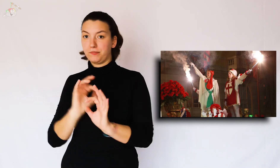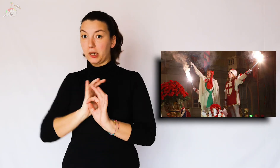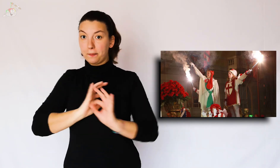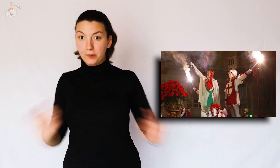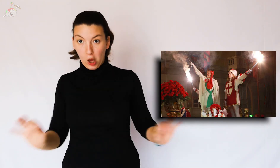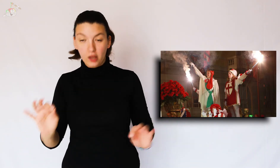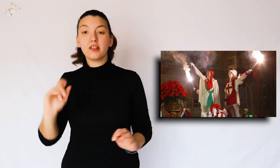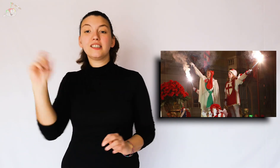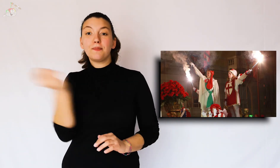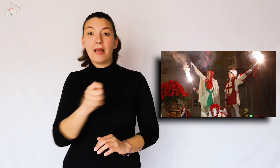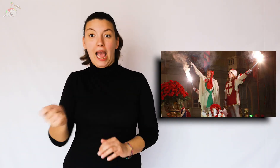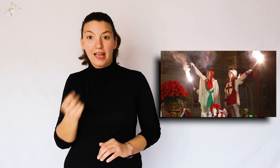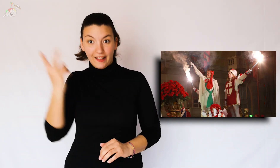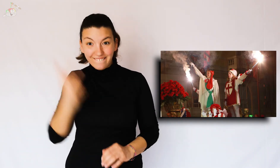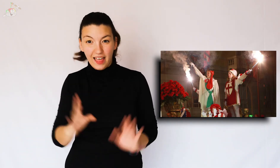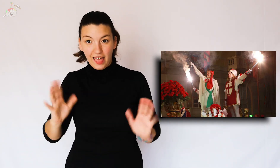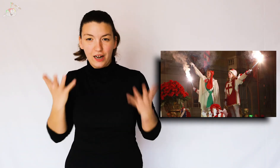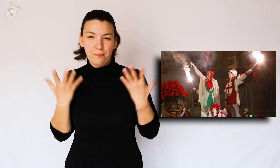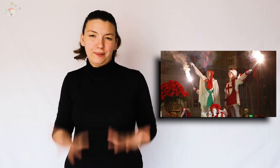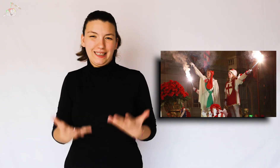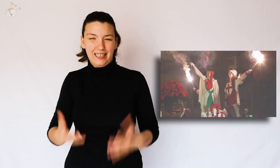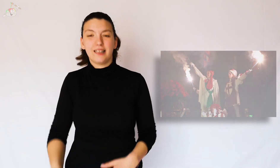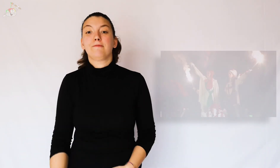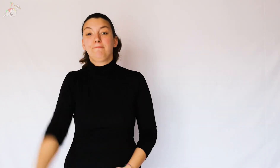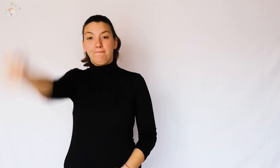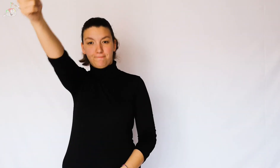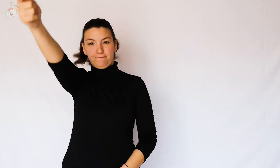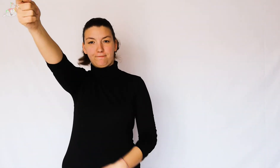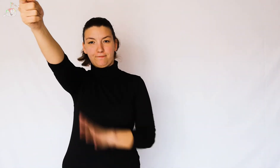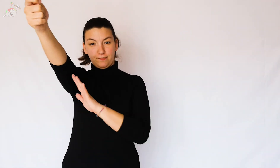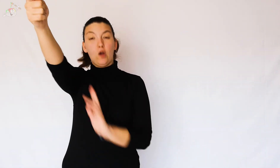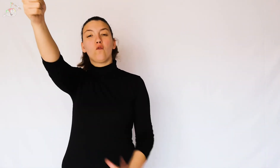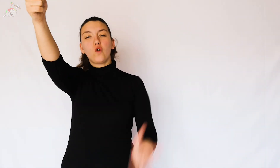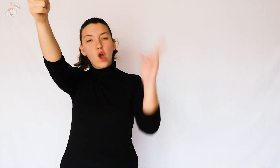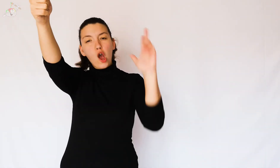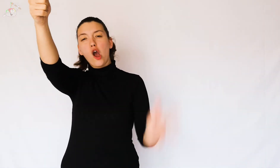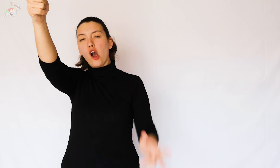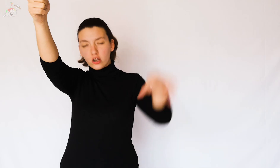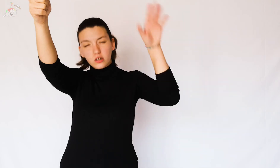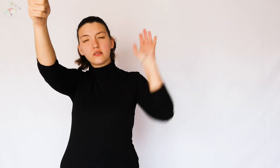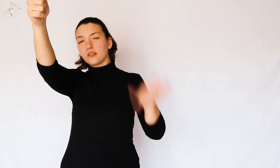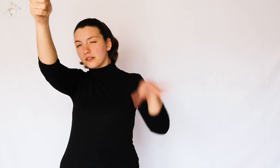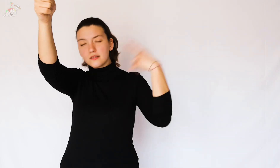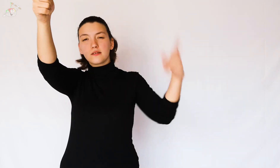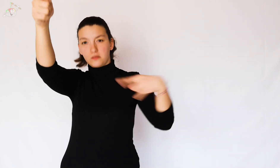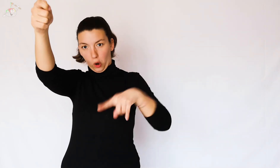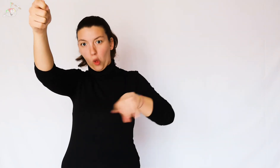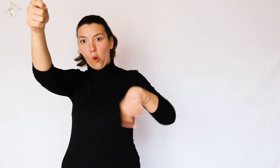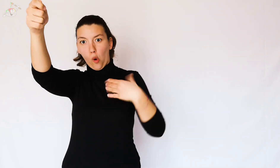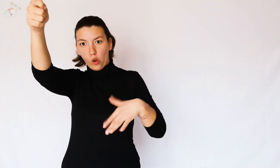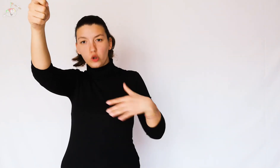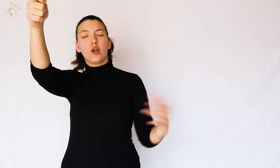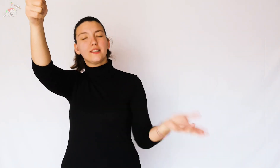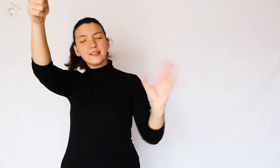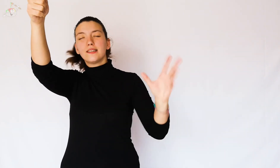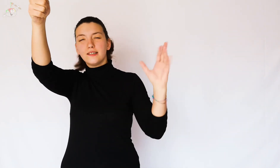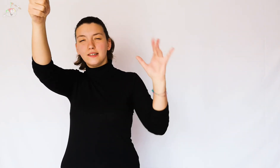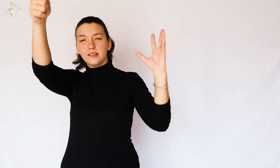ready to hold a real heavy sword with her arm for the whole duration of the long enough bonfire,